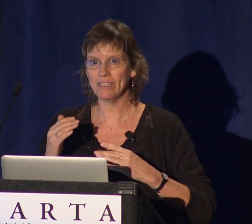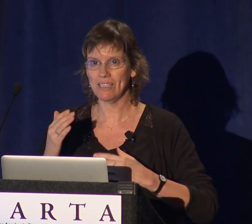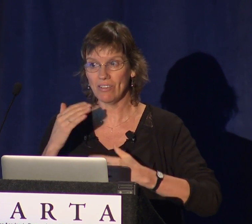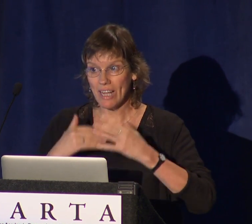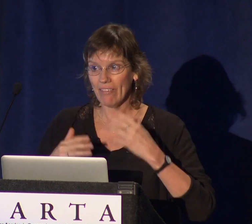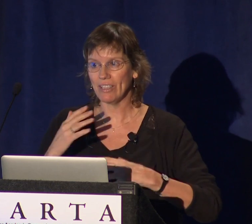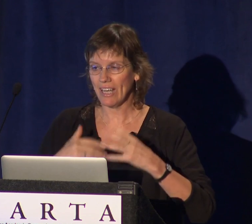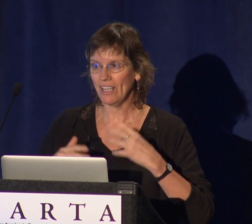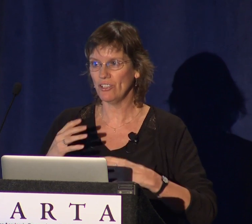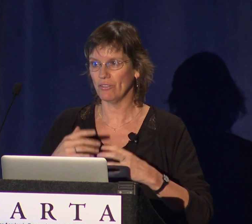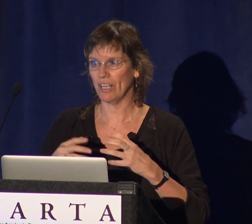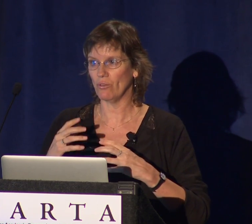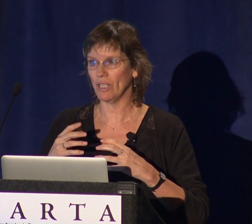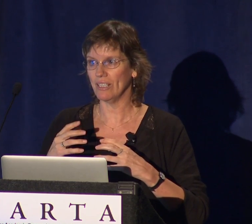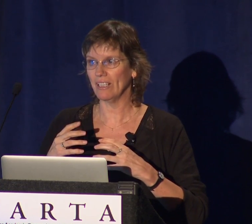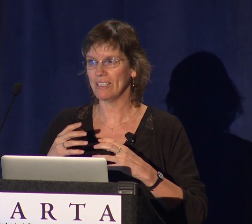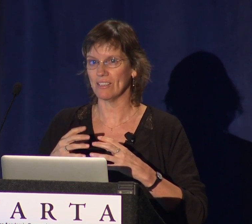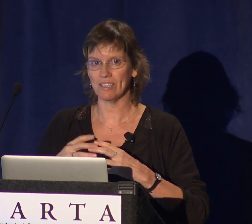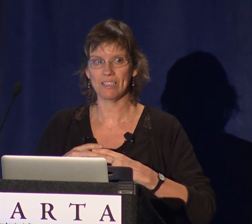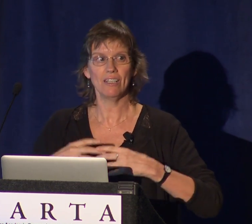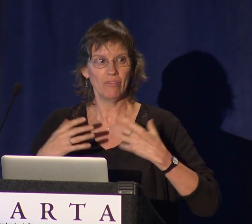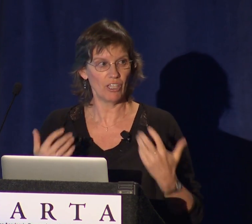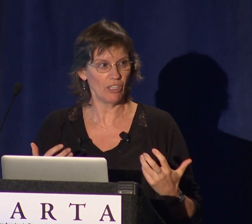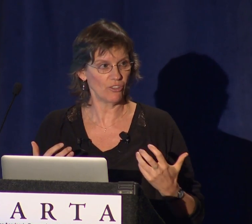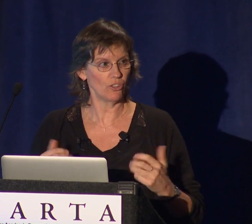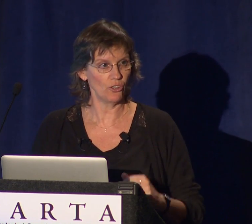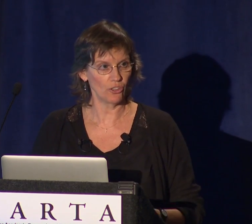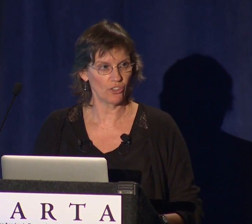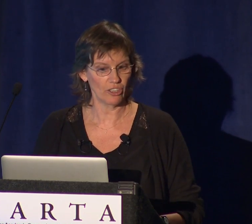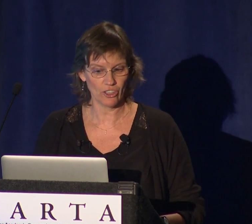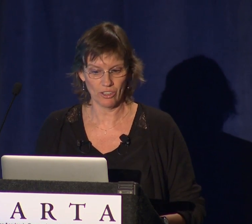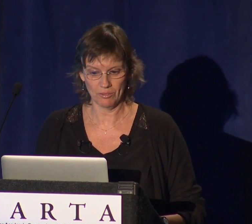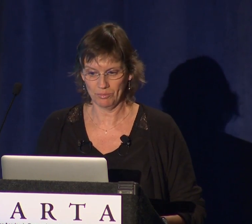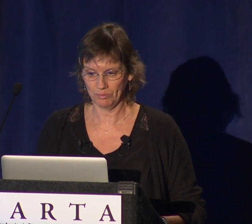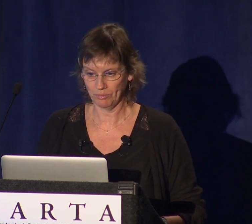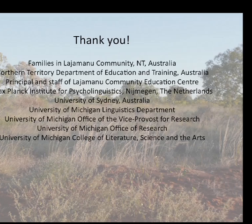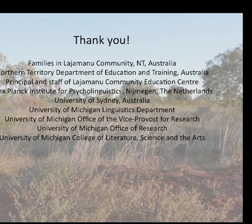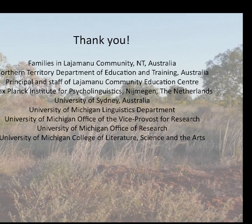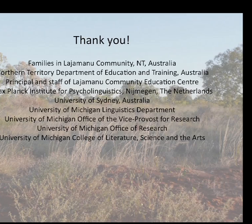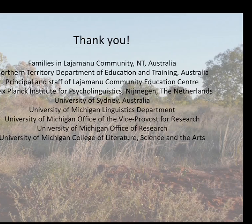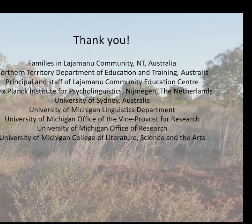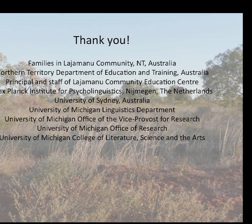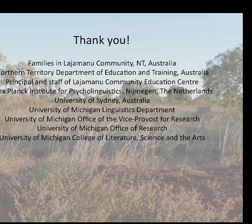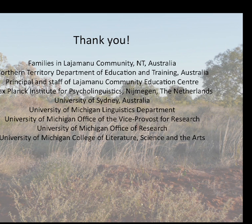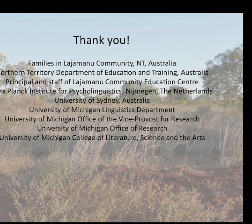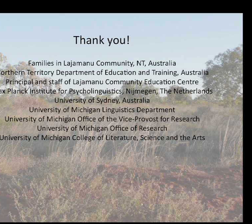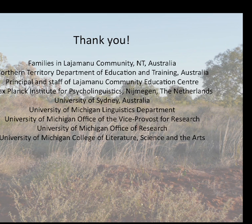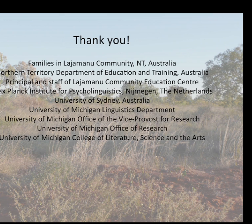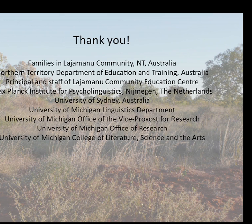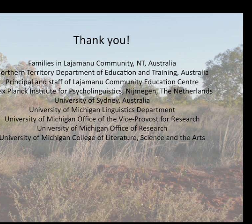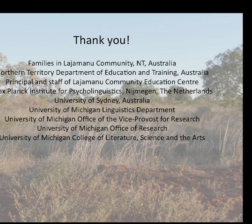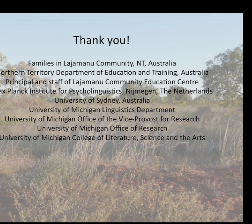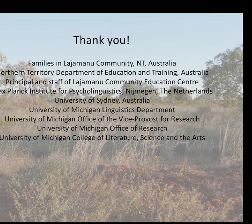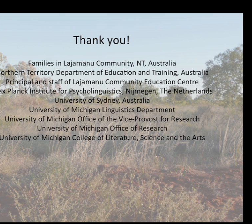can see that at the end of that reanalysis, there is a new construction. Thank you.